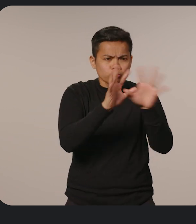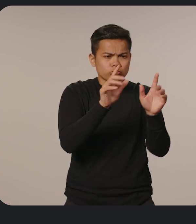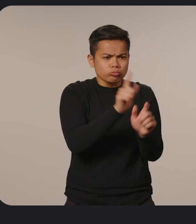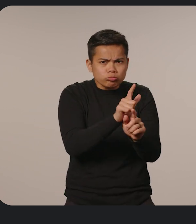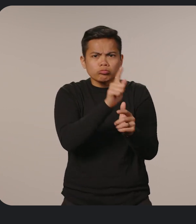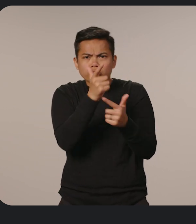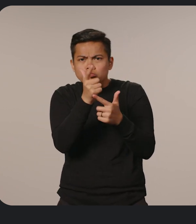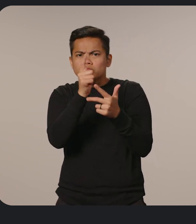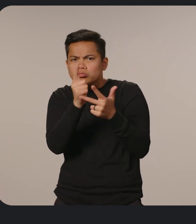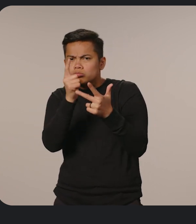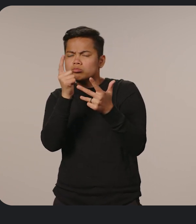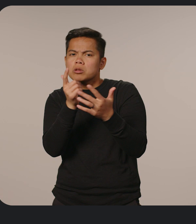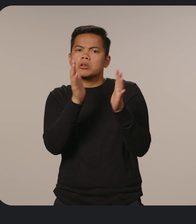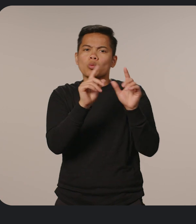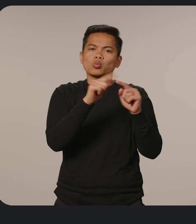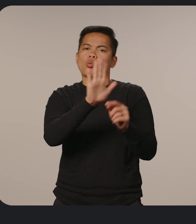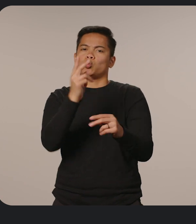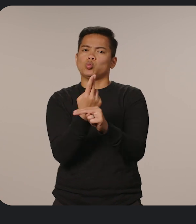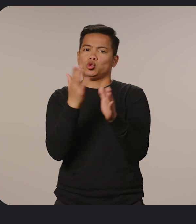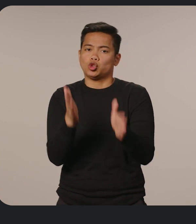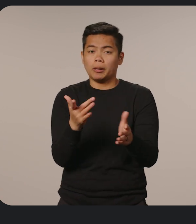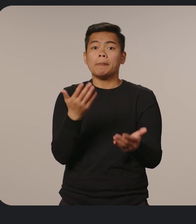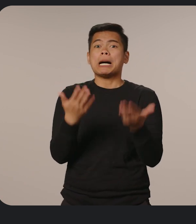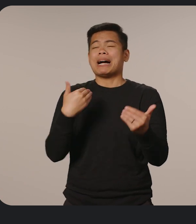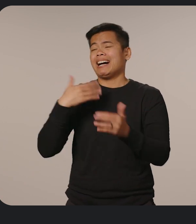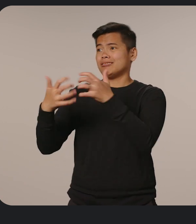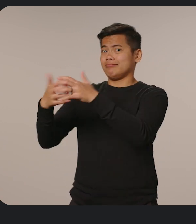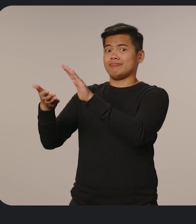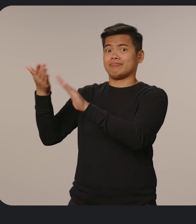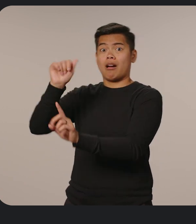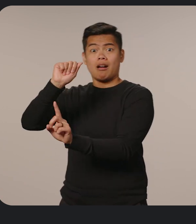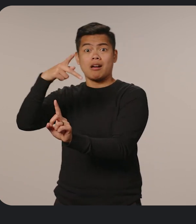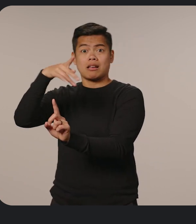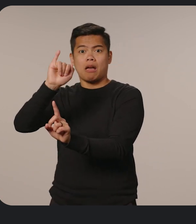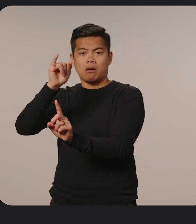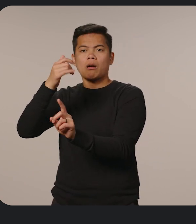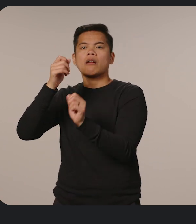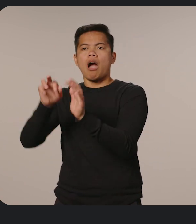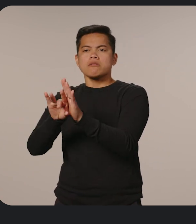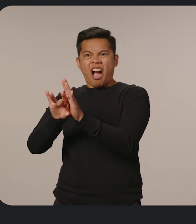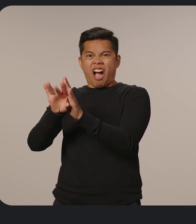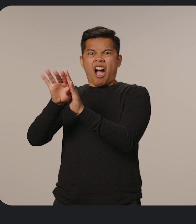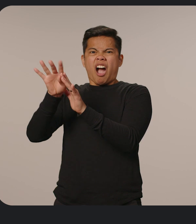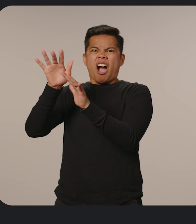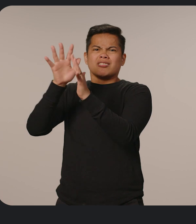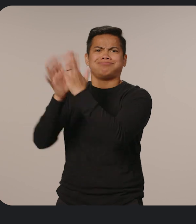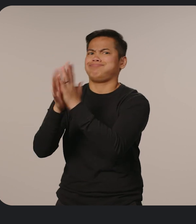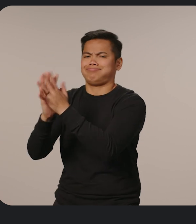your app out gradually to your users maybe you have a server-side API and you